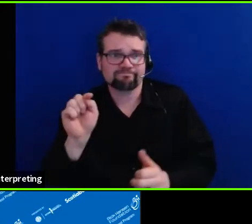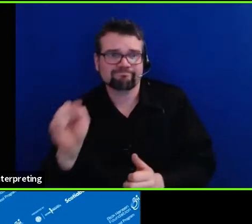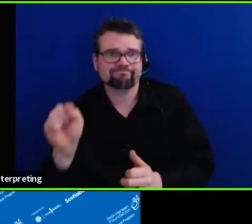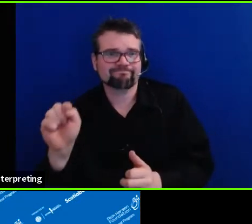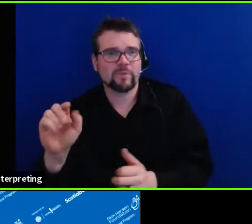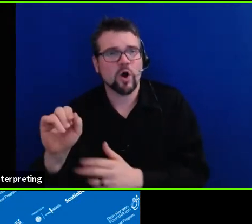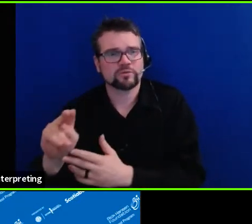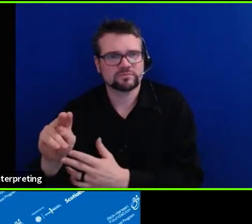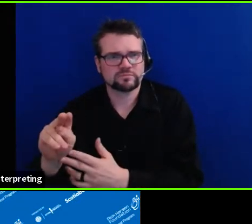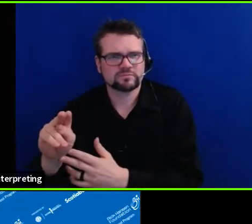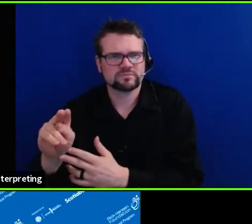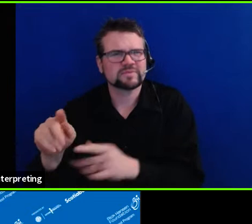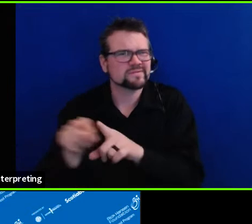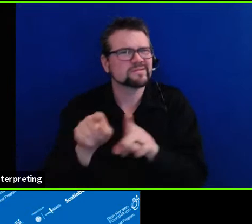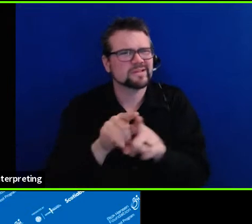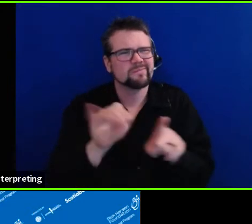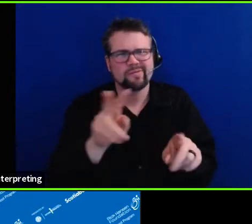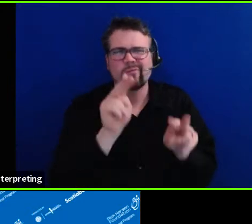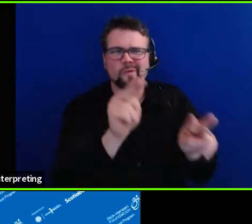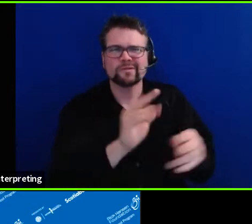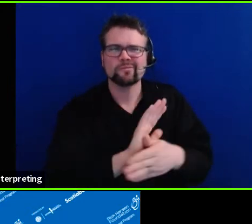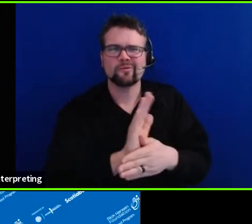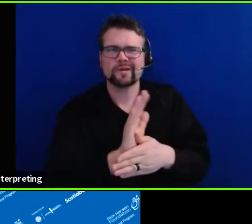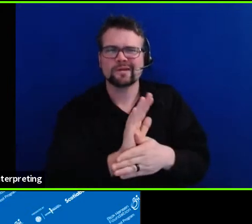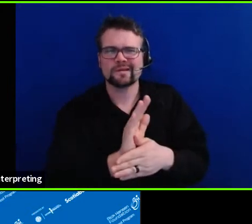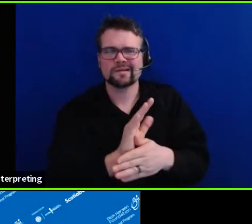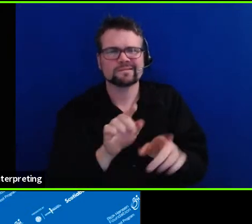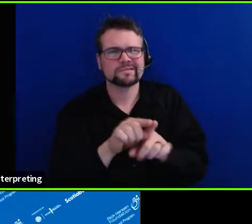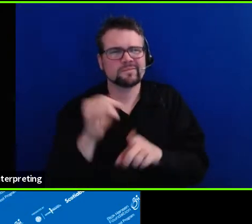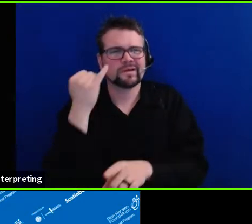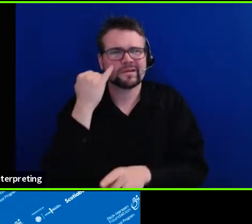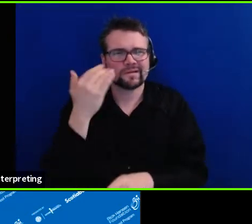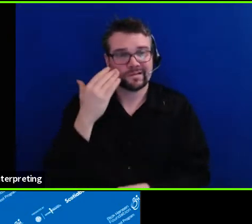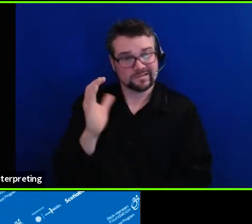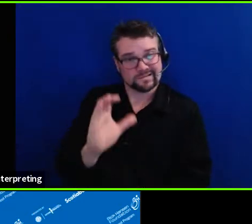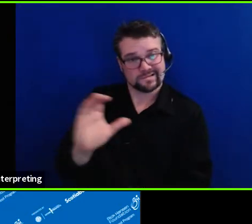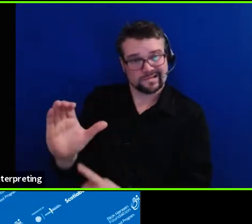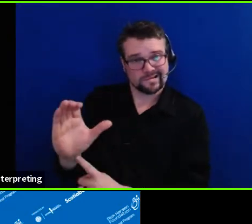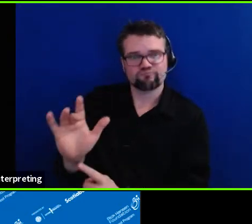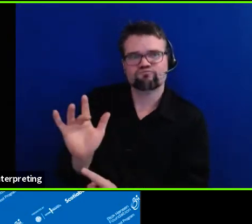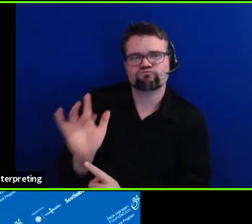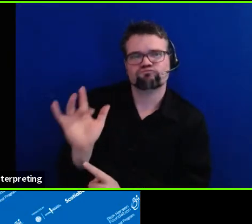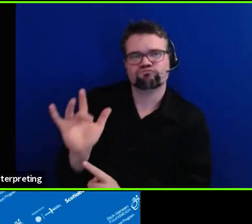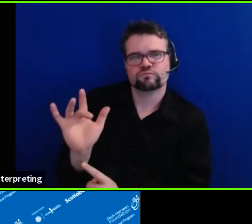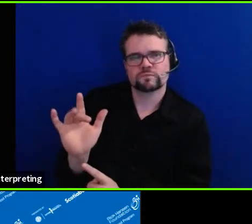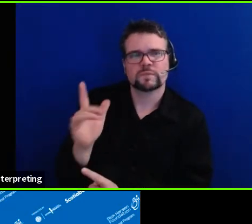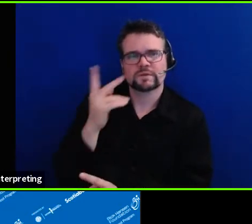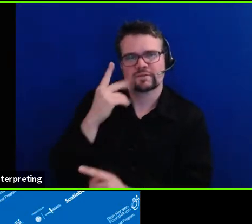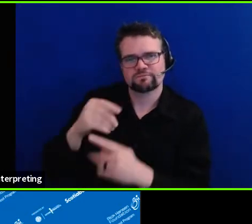WOULD IF YOU WERE WATCHING A VIDEO. LOOK FOR THE CC. CLICK ON THAT TO SEE YOUR OPTIONS. ALL RIGHT.